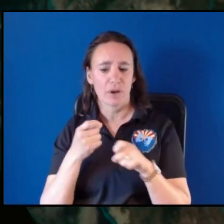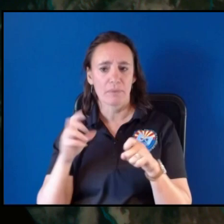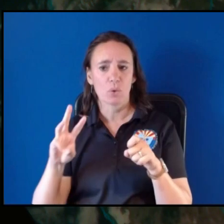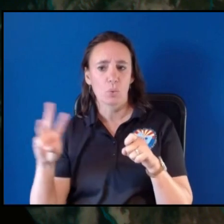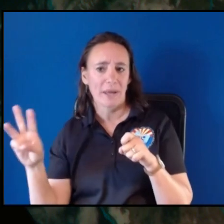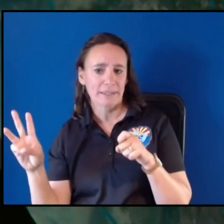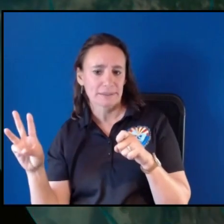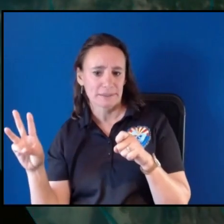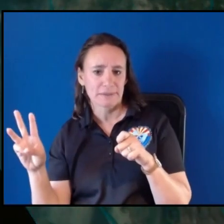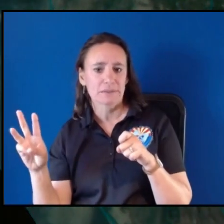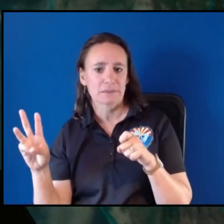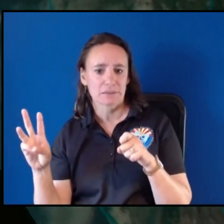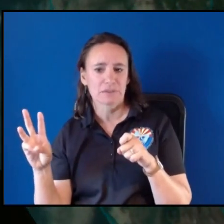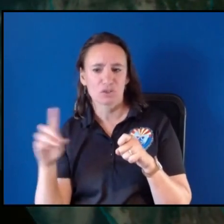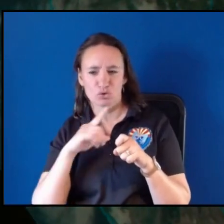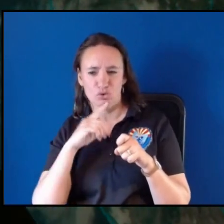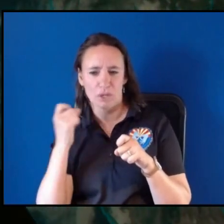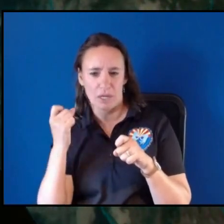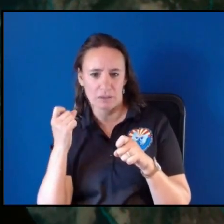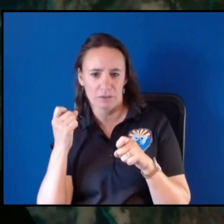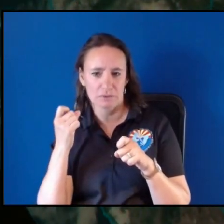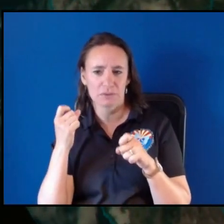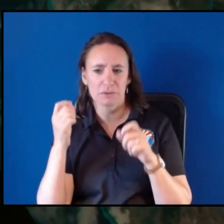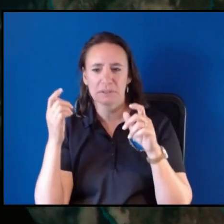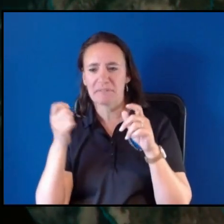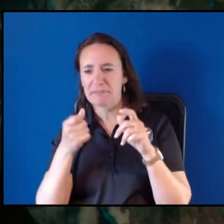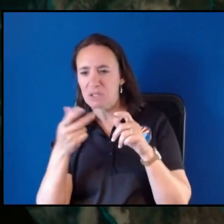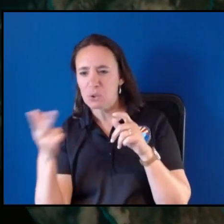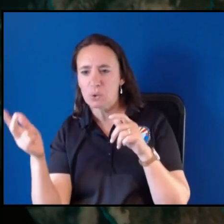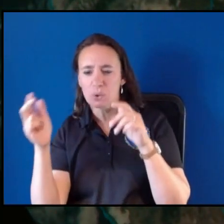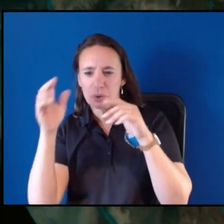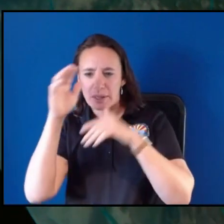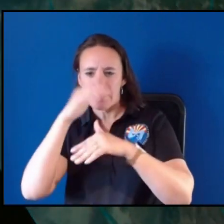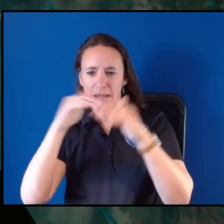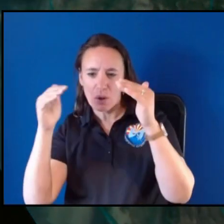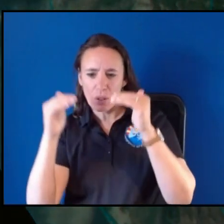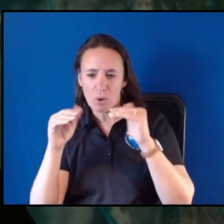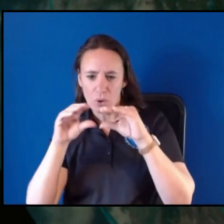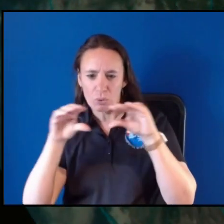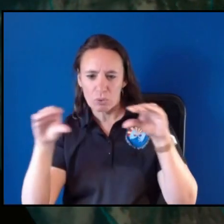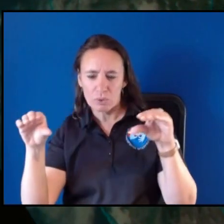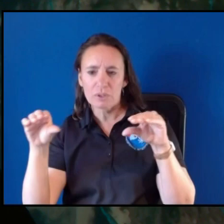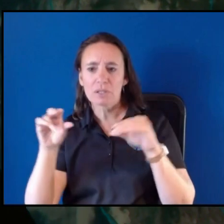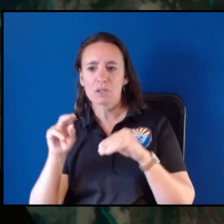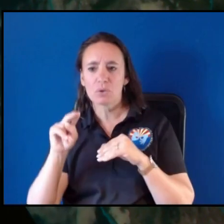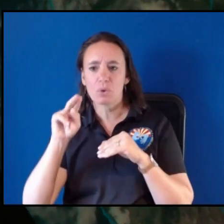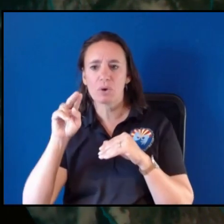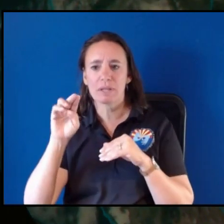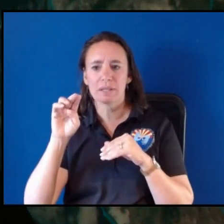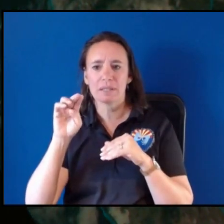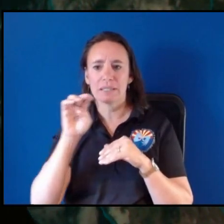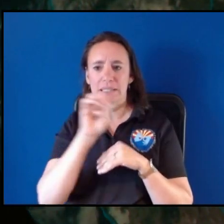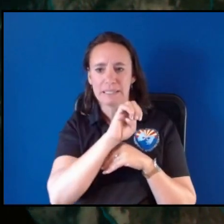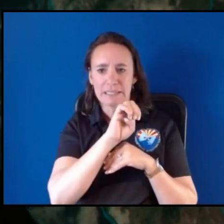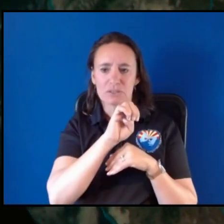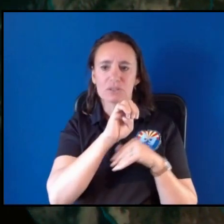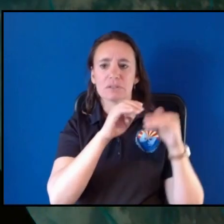bit of low level clouds into the far eastern northeastern plains of New Mexico that was a weak little backdoor, that's